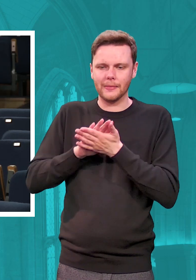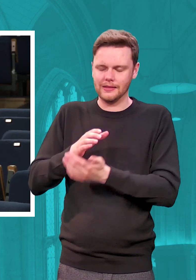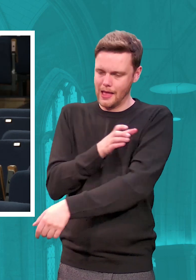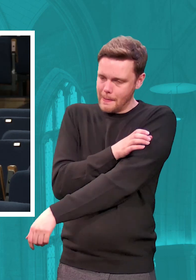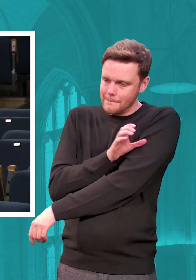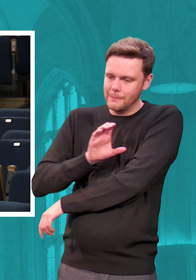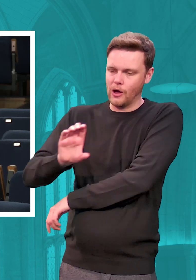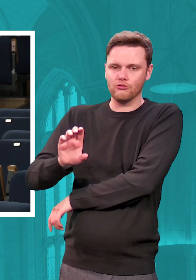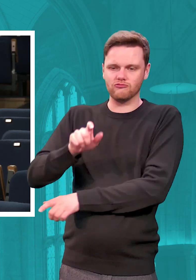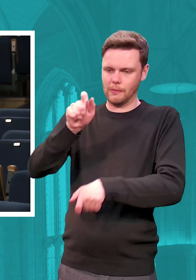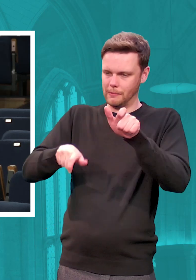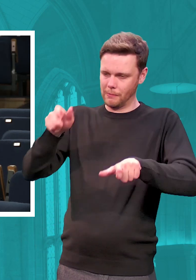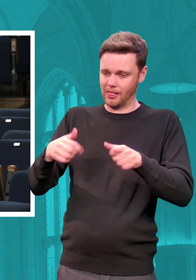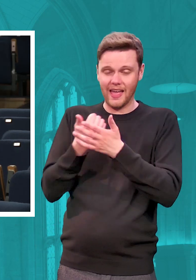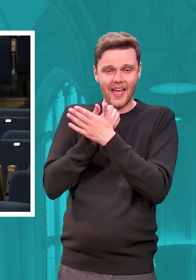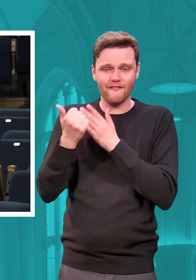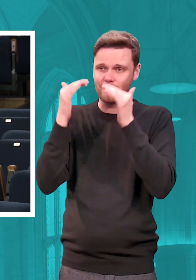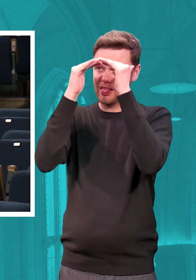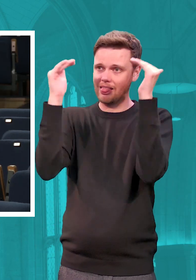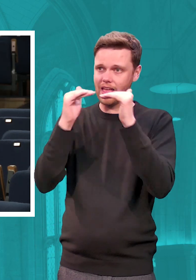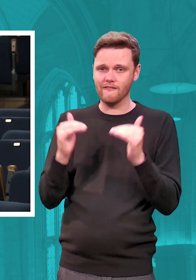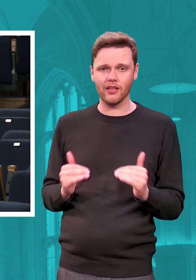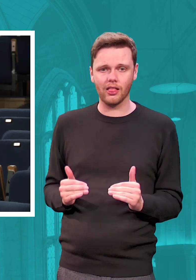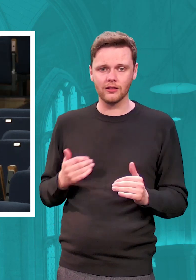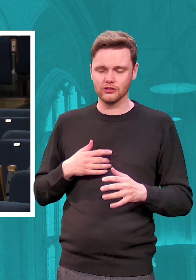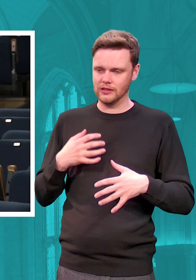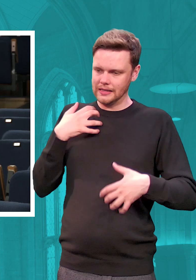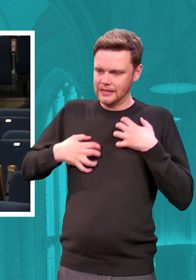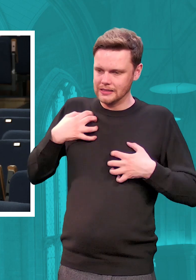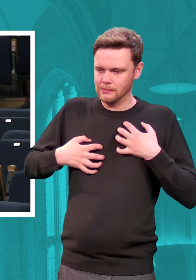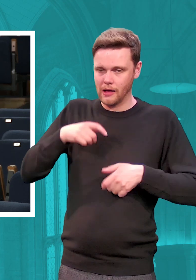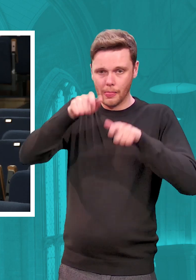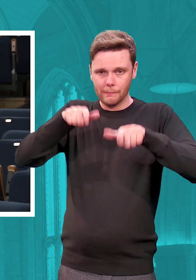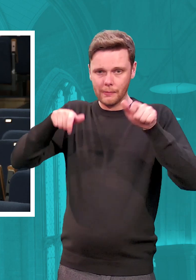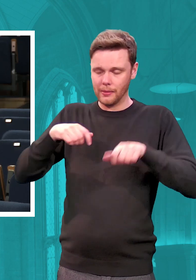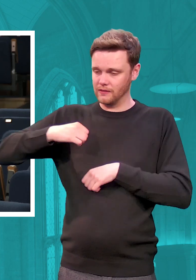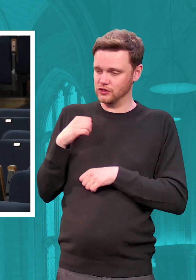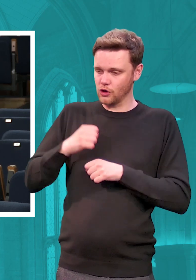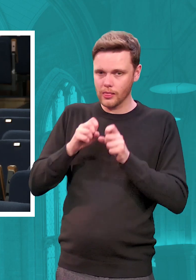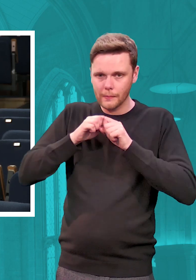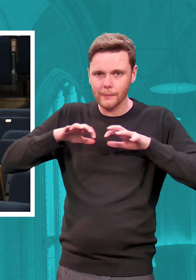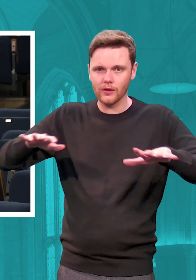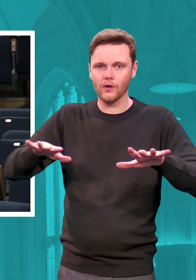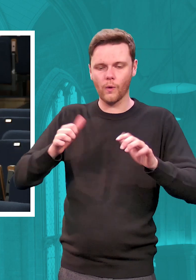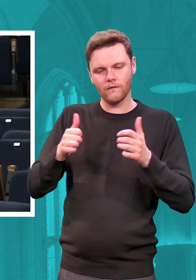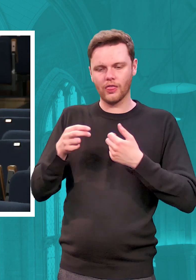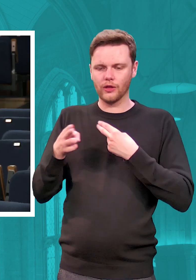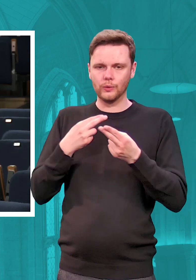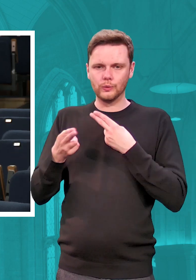at every level to inspire the people of Scotland and beyond with the good news of Jesus Christ.